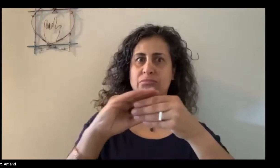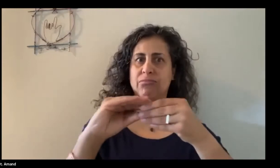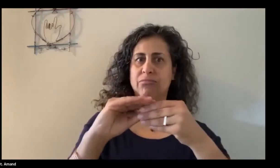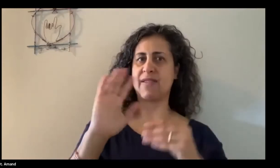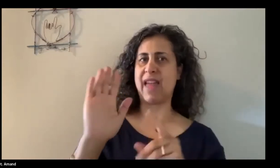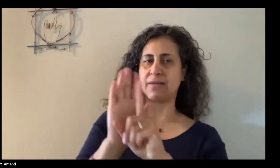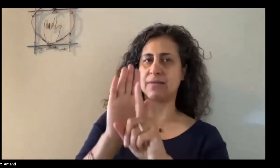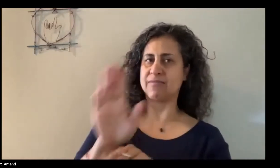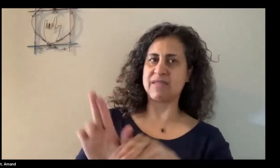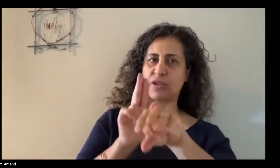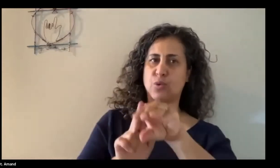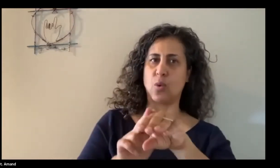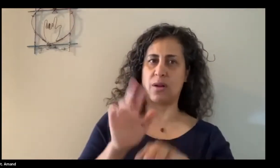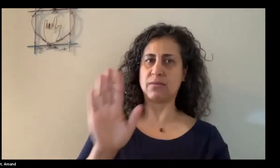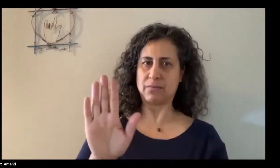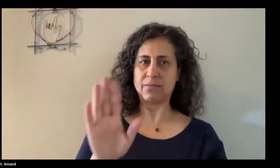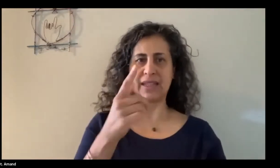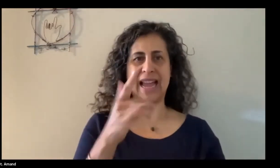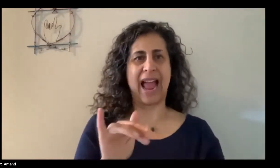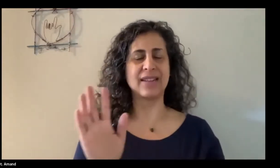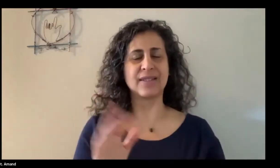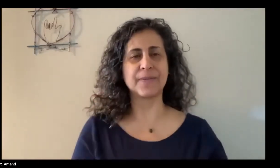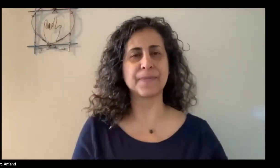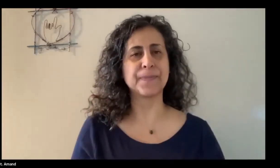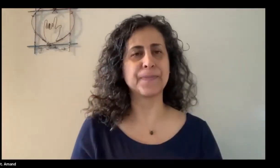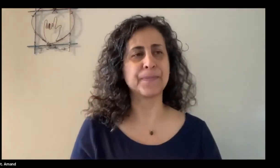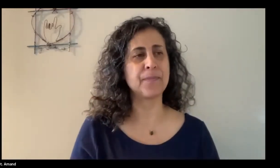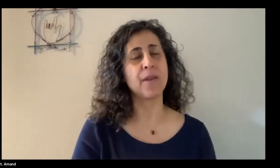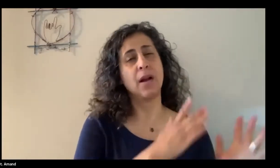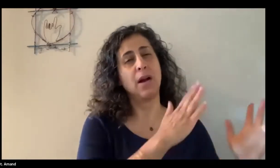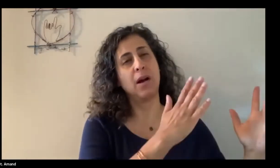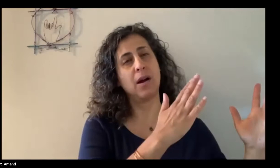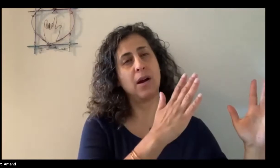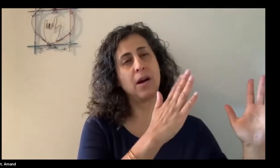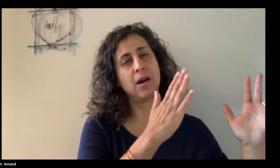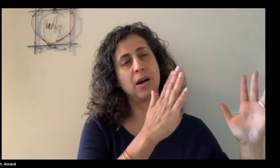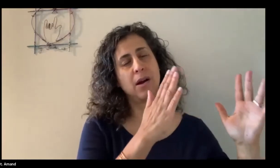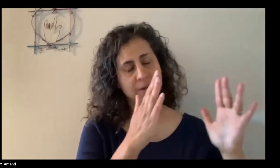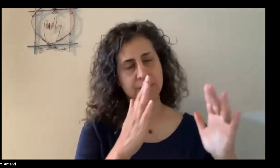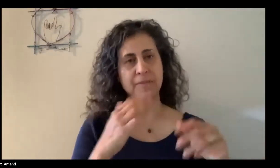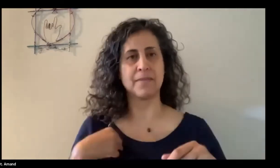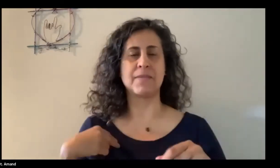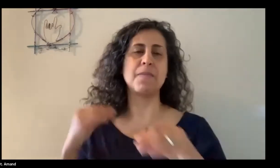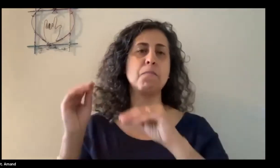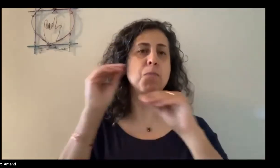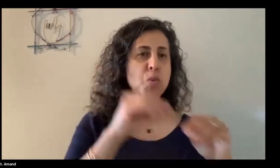He was just amazing at his ability to tell stories, and it was a natural talent that he had.